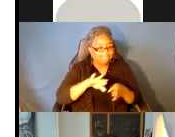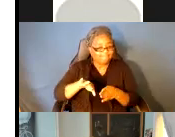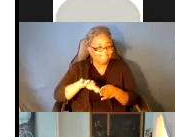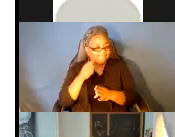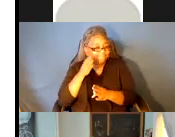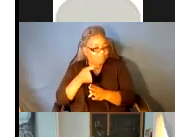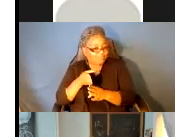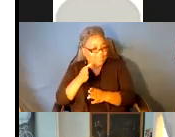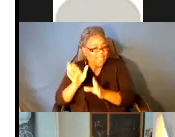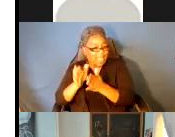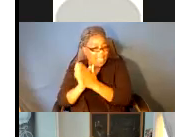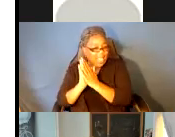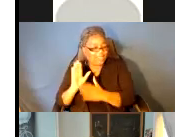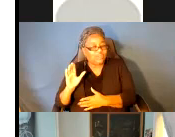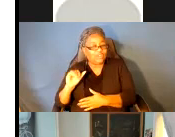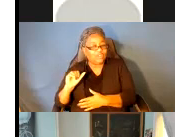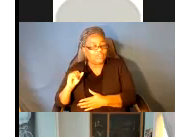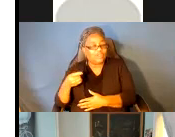We are not qualified to answer those questions.